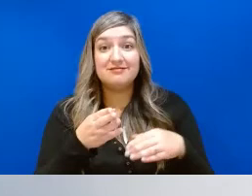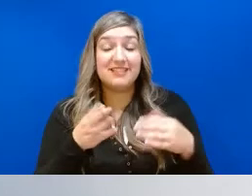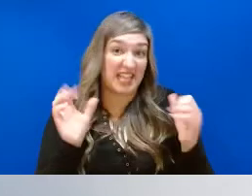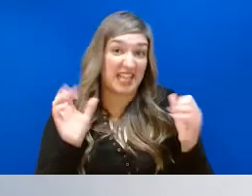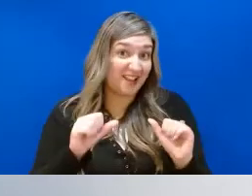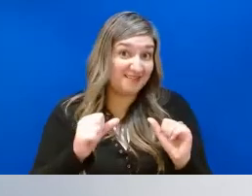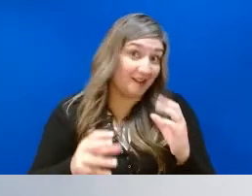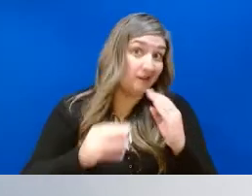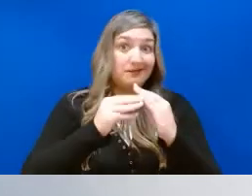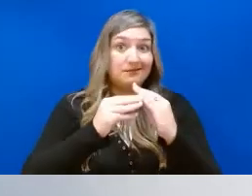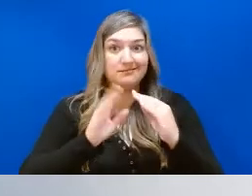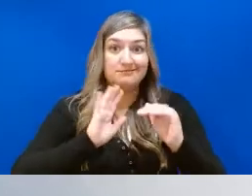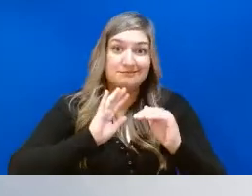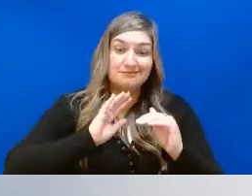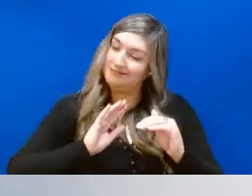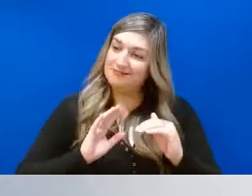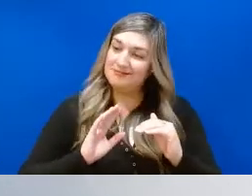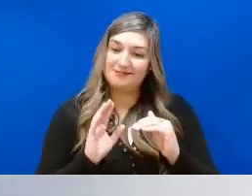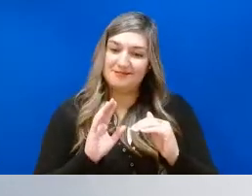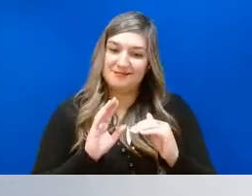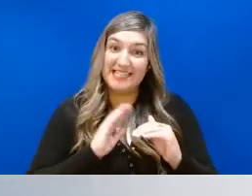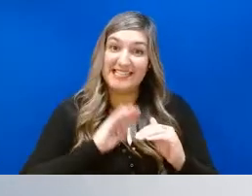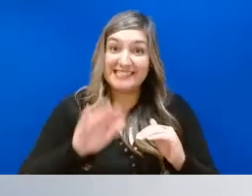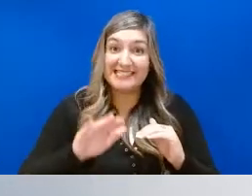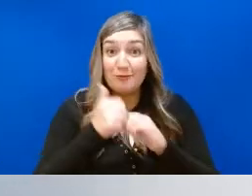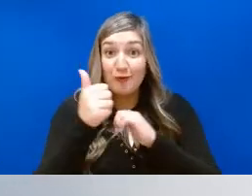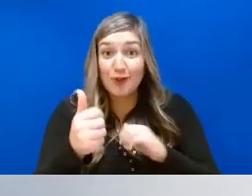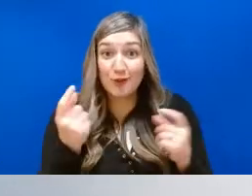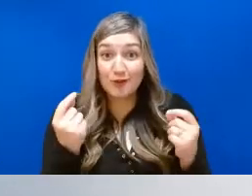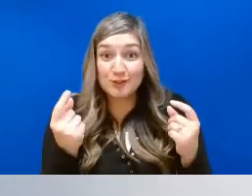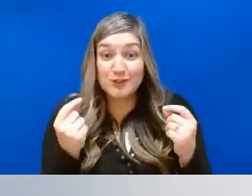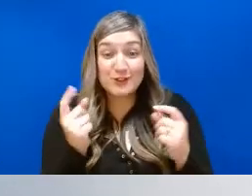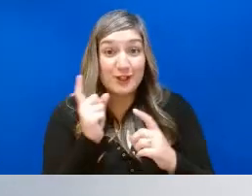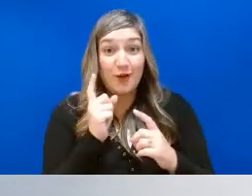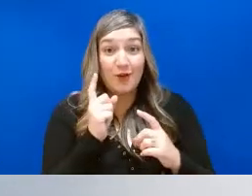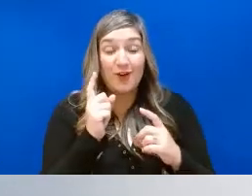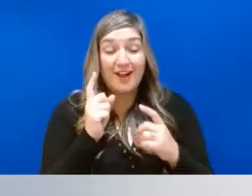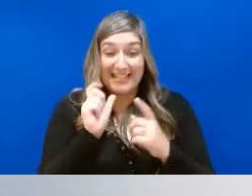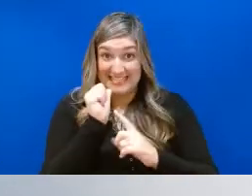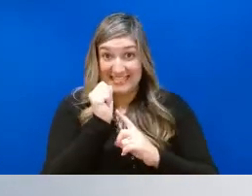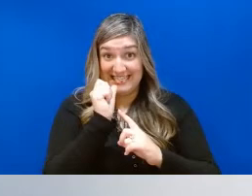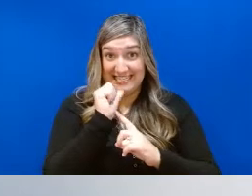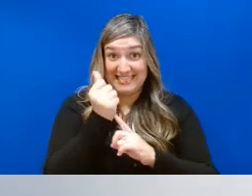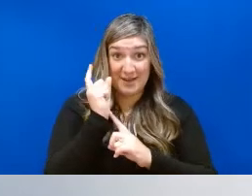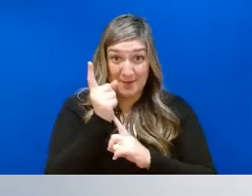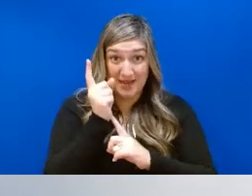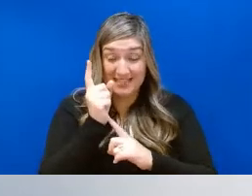And at the end of that, 10 minutes of worrying, write it down. You might start to see some patterns develop.